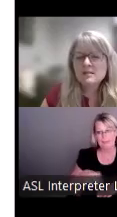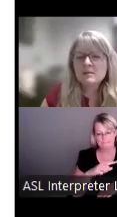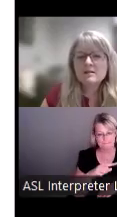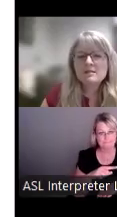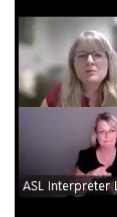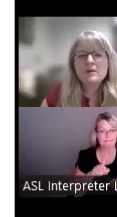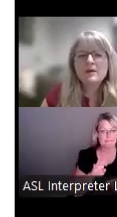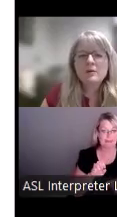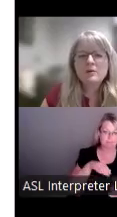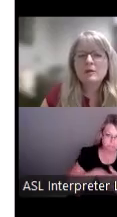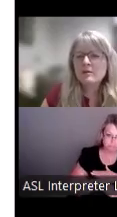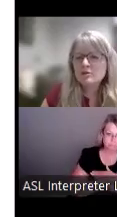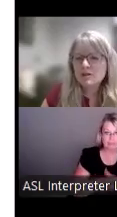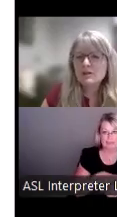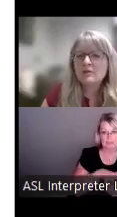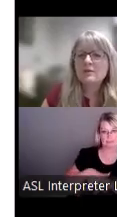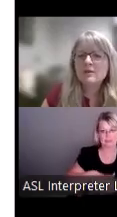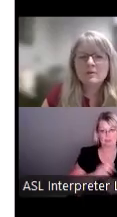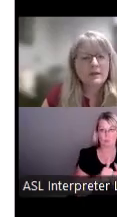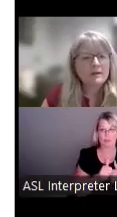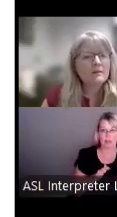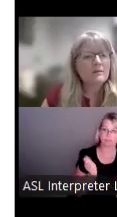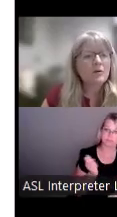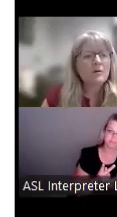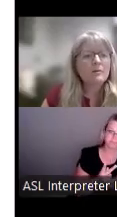that space without permission or without letting them know what